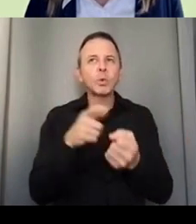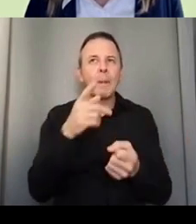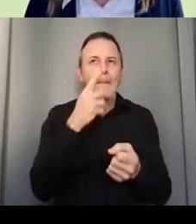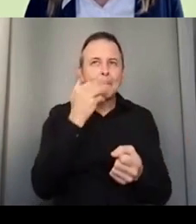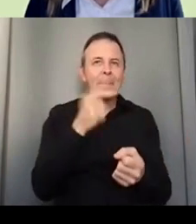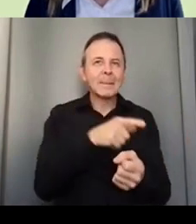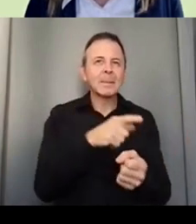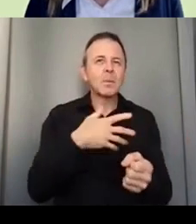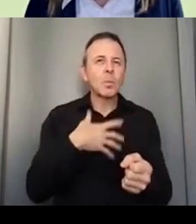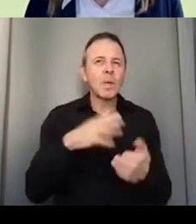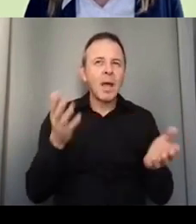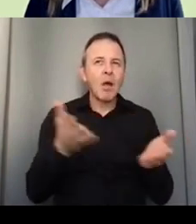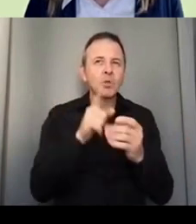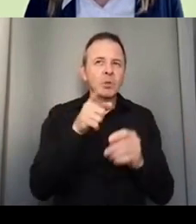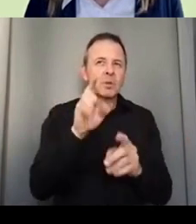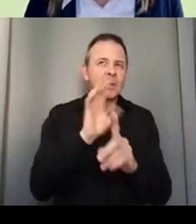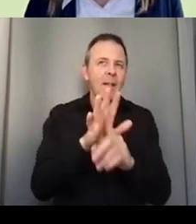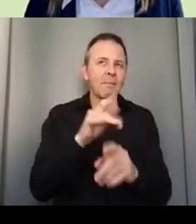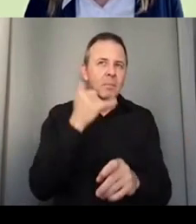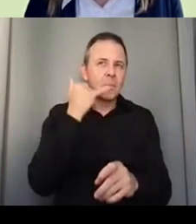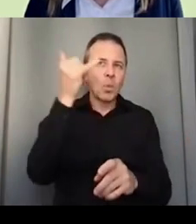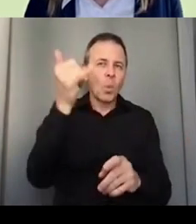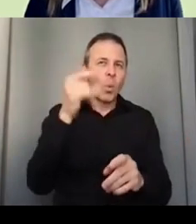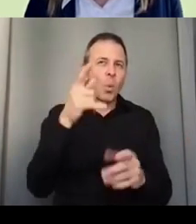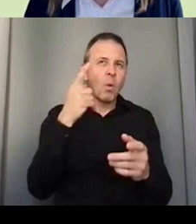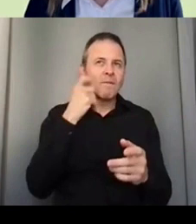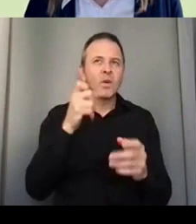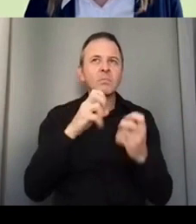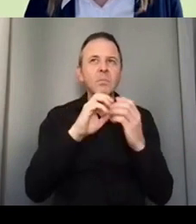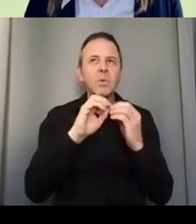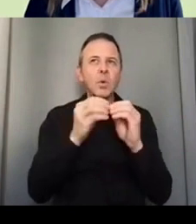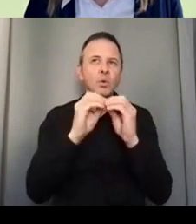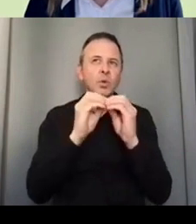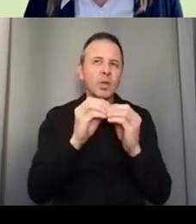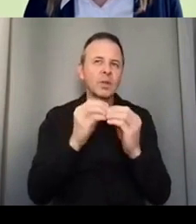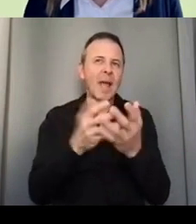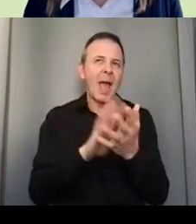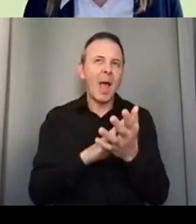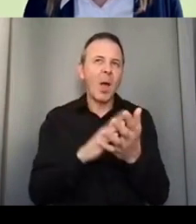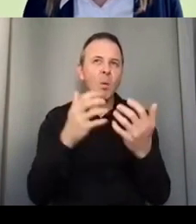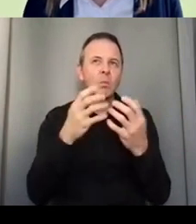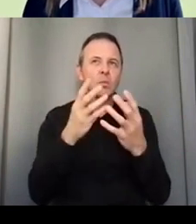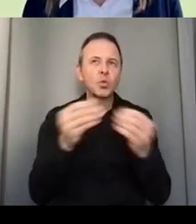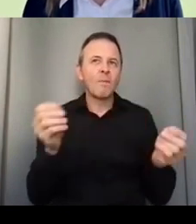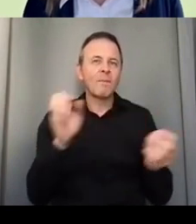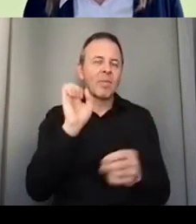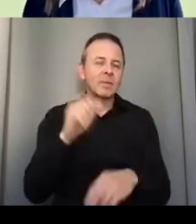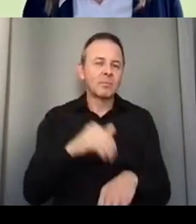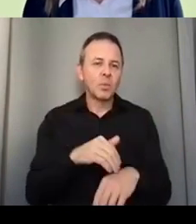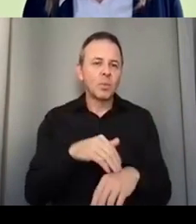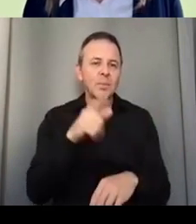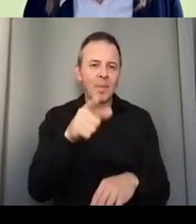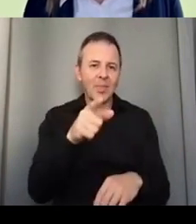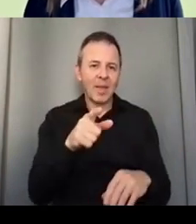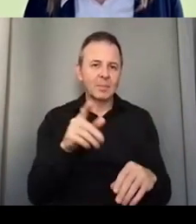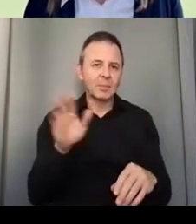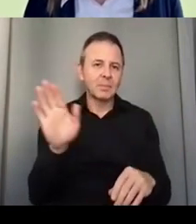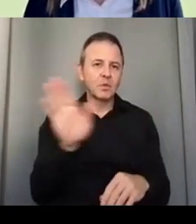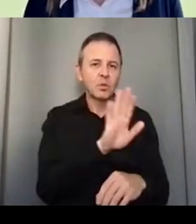forward. Now looking at this slide it's always good to know where you stand